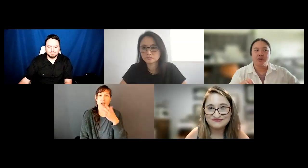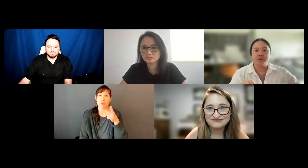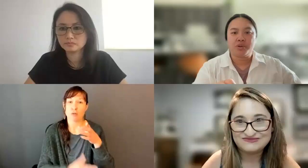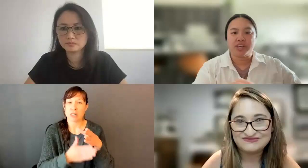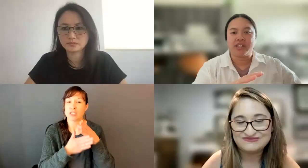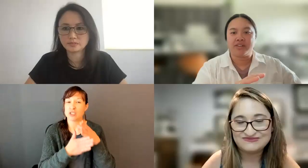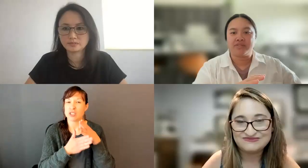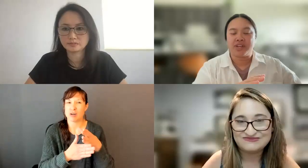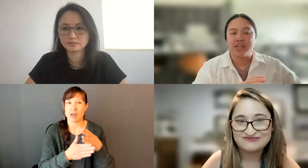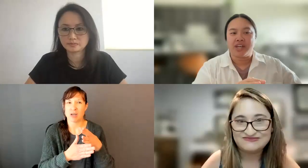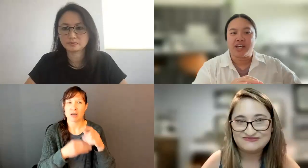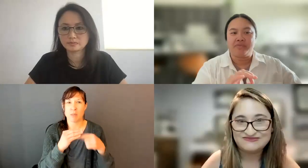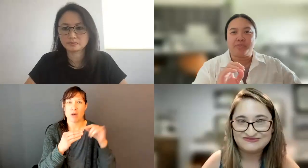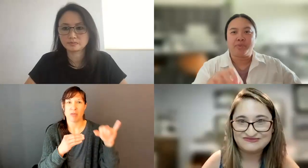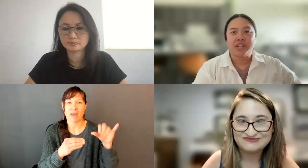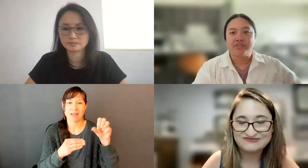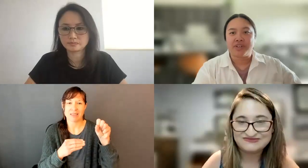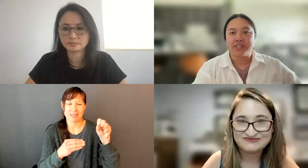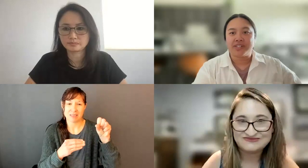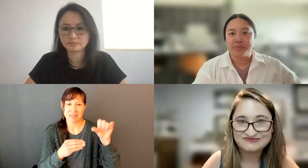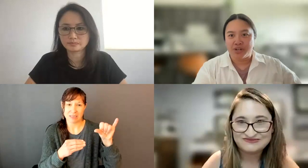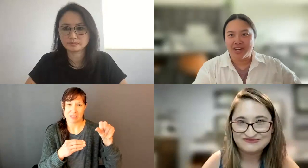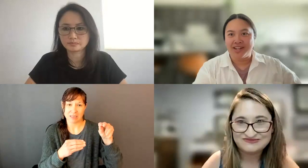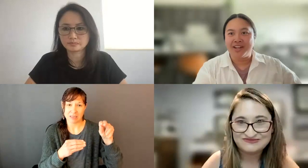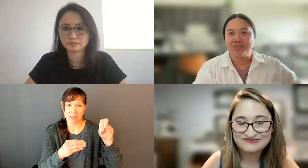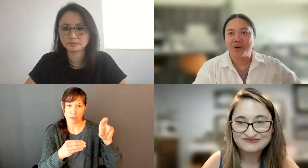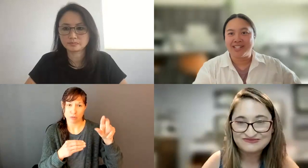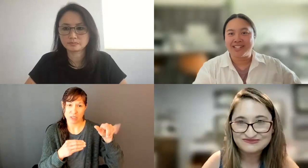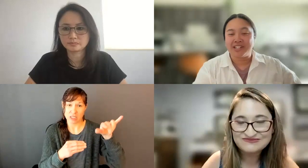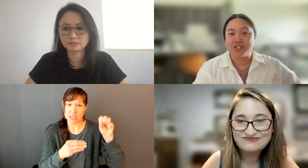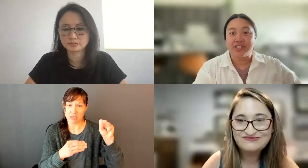Can you give a brief summary of what Synergies is